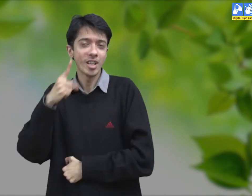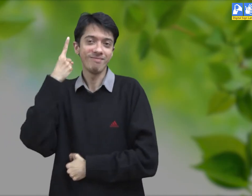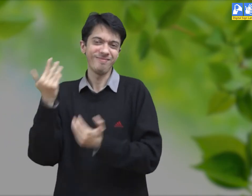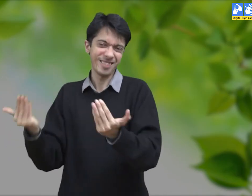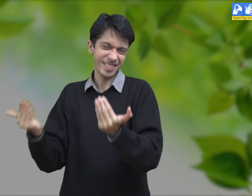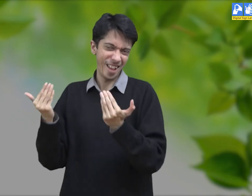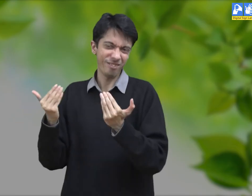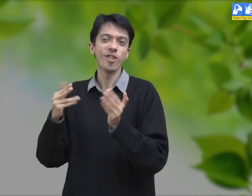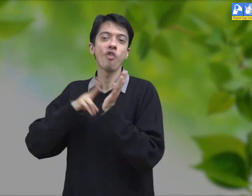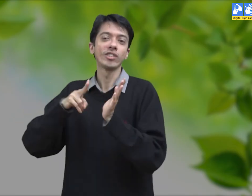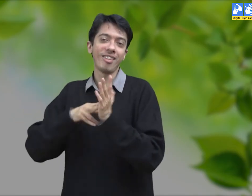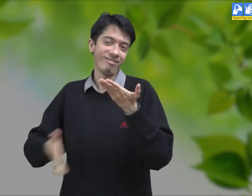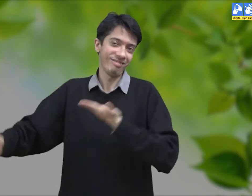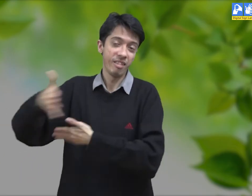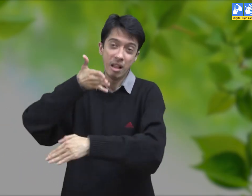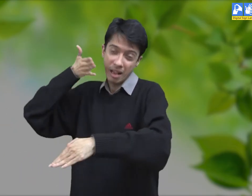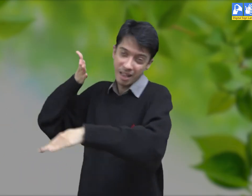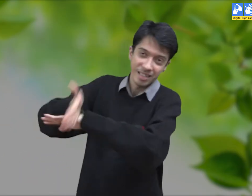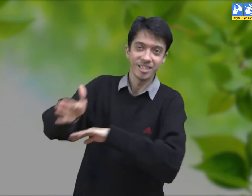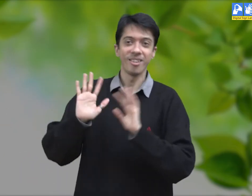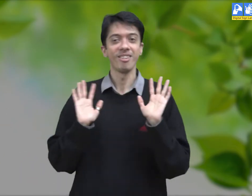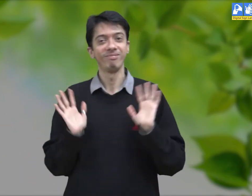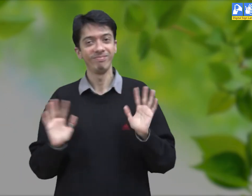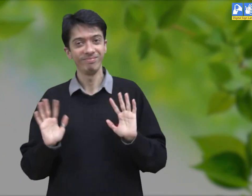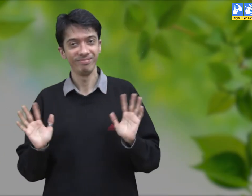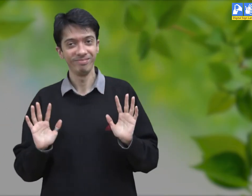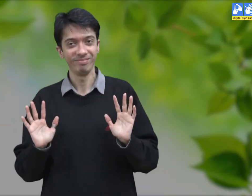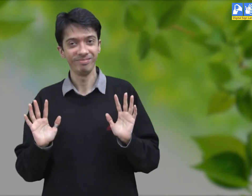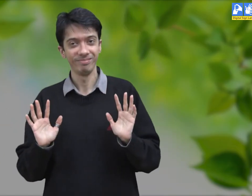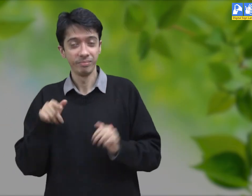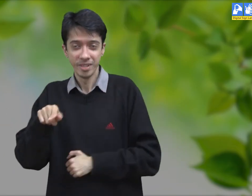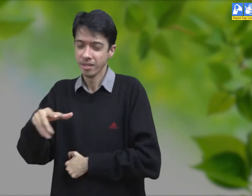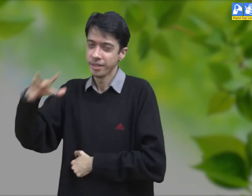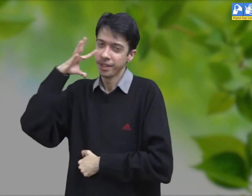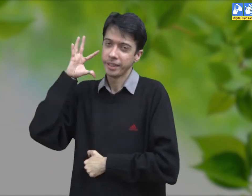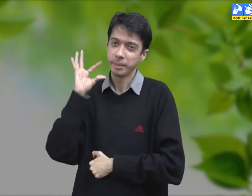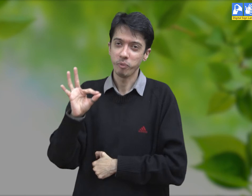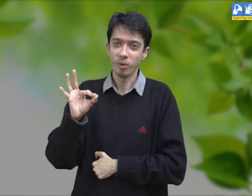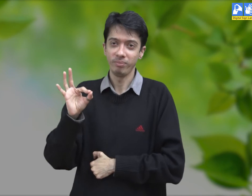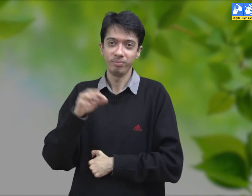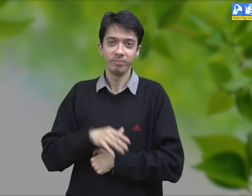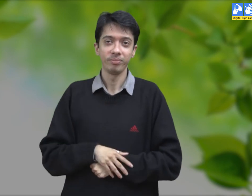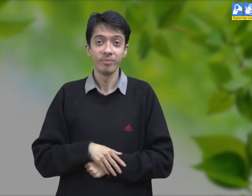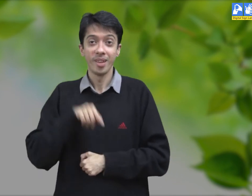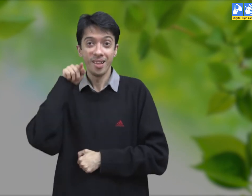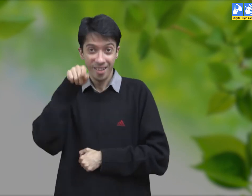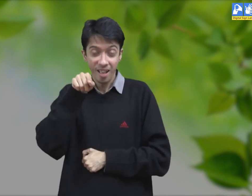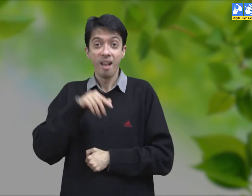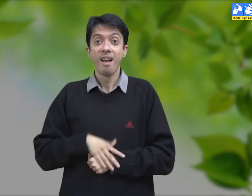We should always keep in mind to conserve the natural resources and not to exploit them. It is very essential for life.